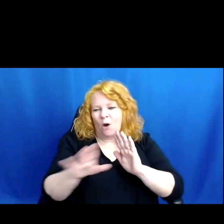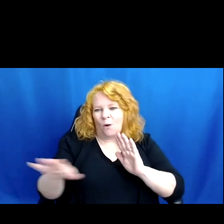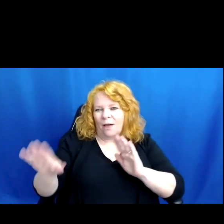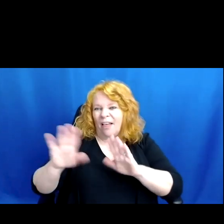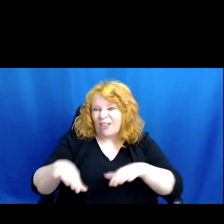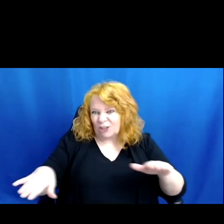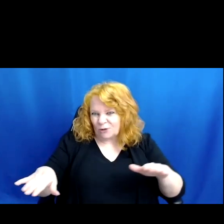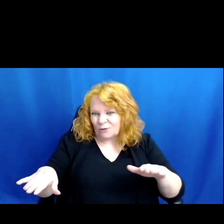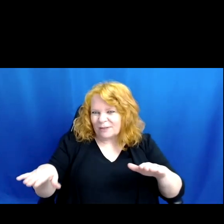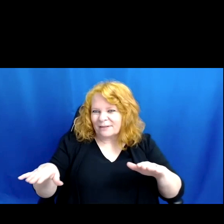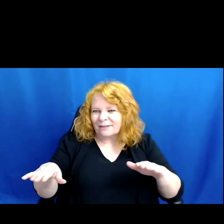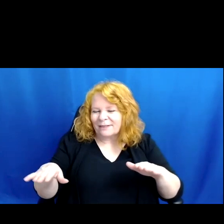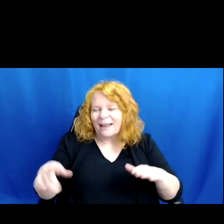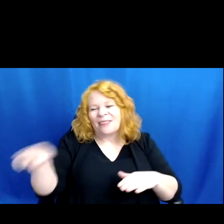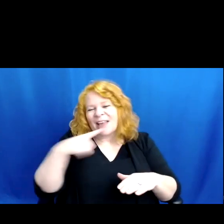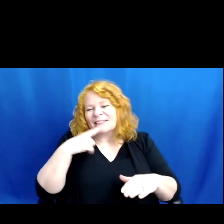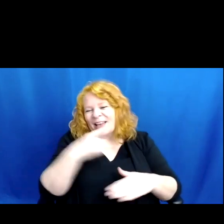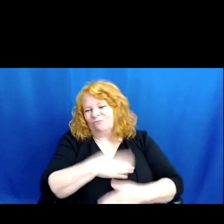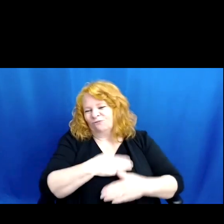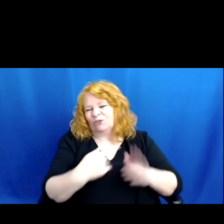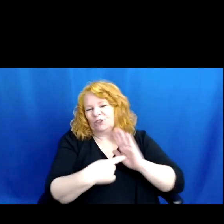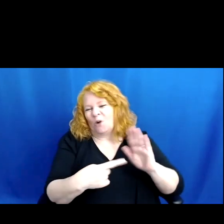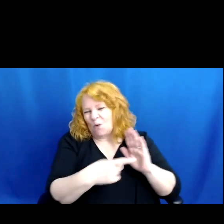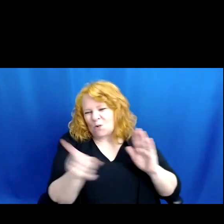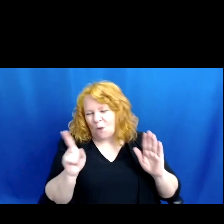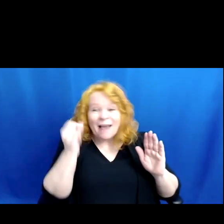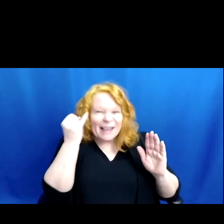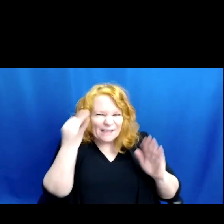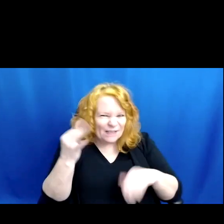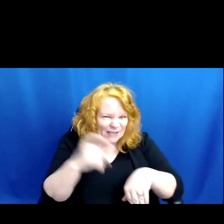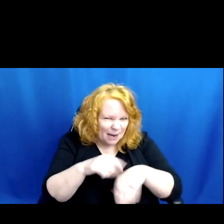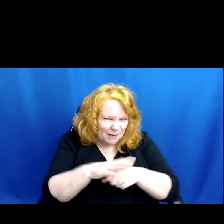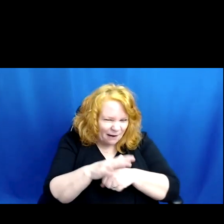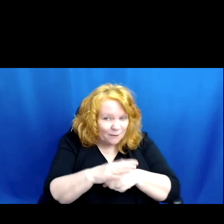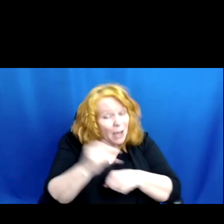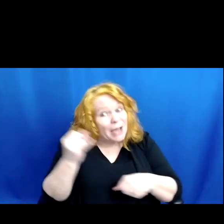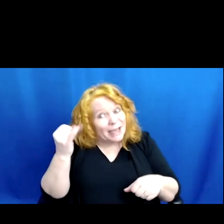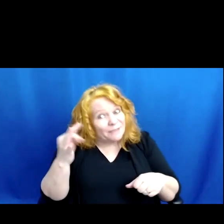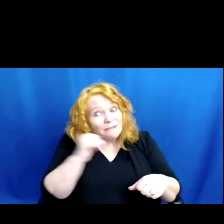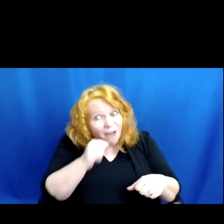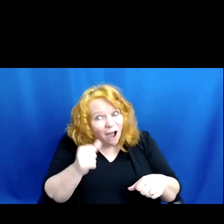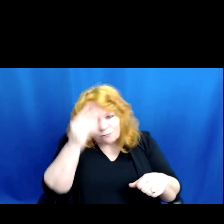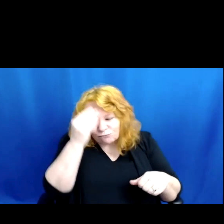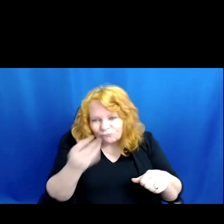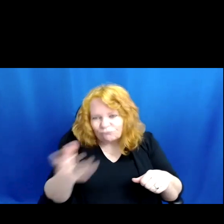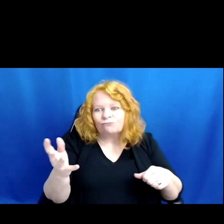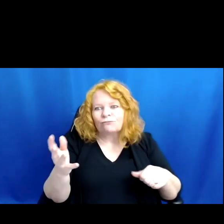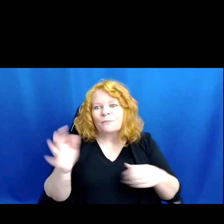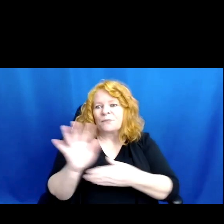We have permission to share. In case I do not get to that I just want to say what some of the overall feedback was.